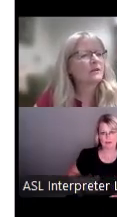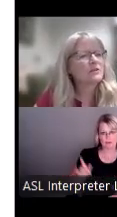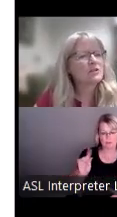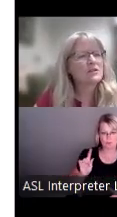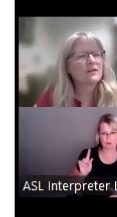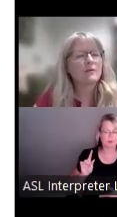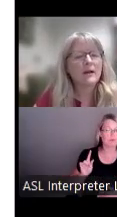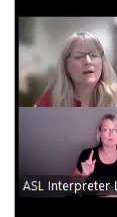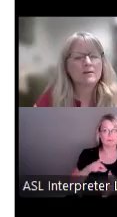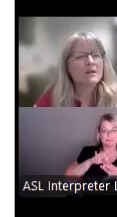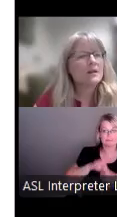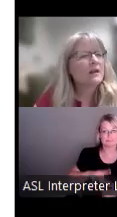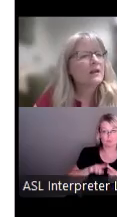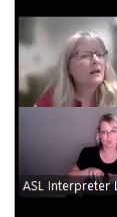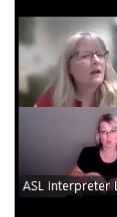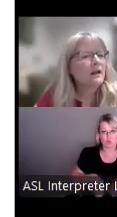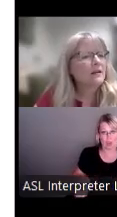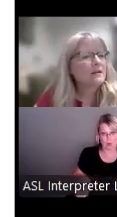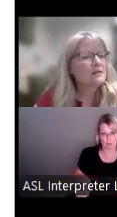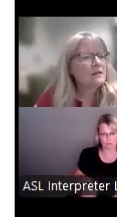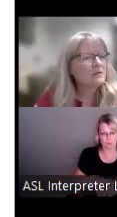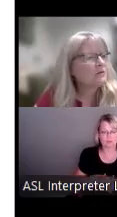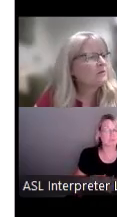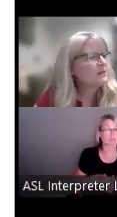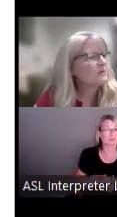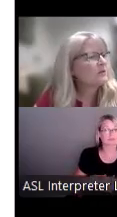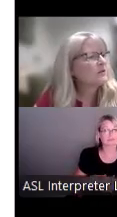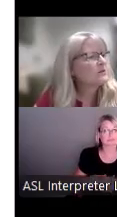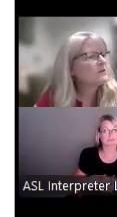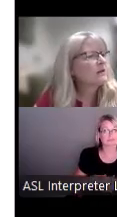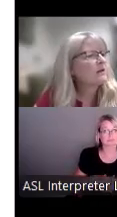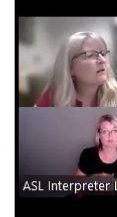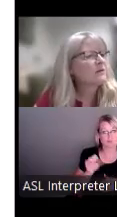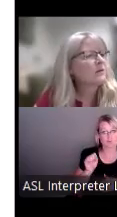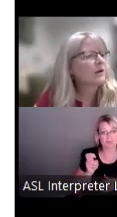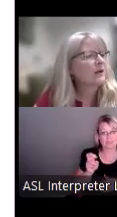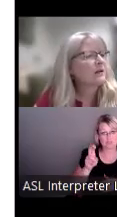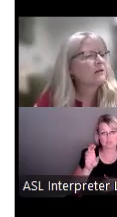relation to the ground and sensory receptors give the brain